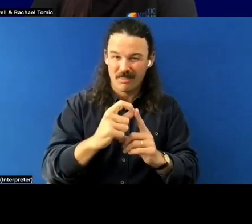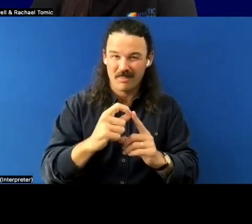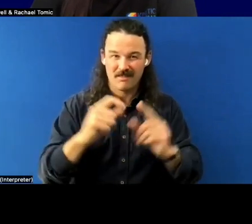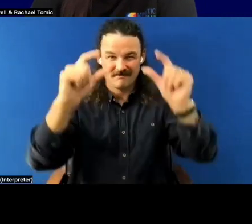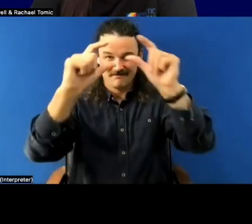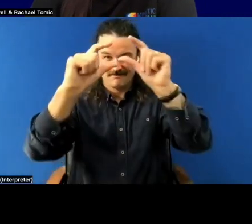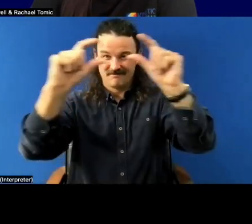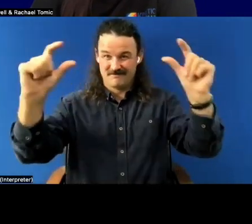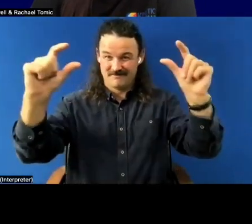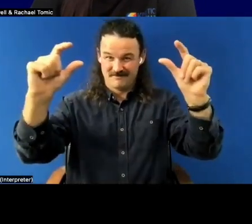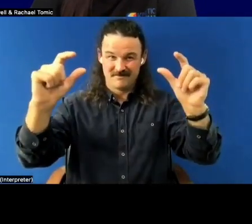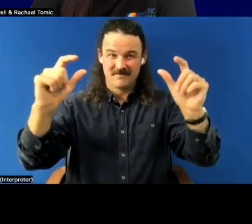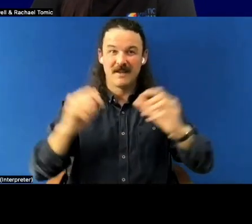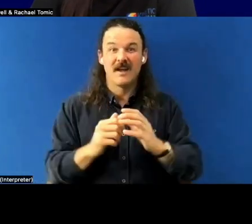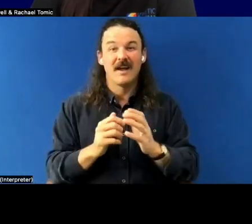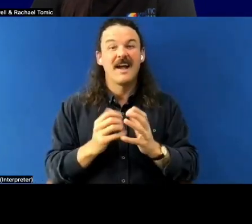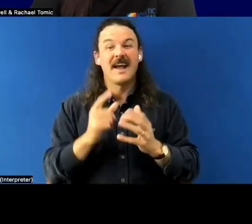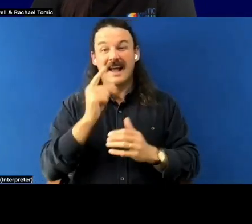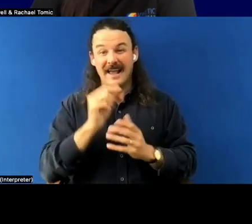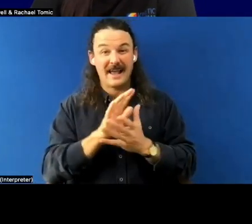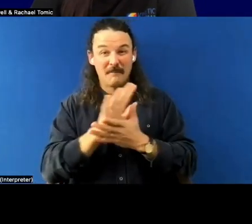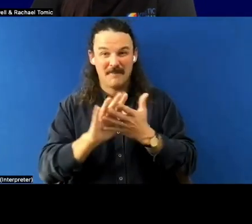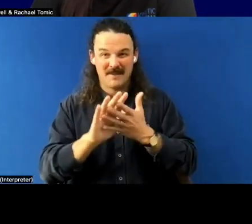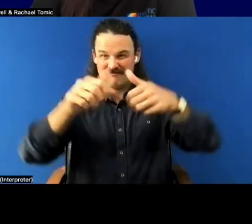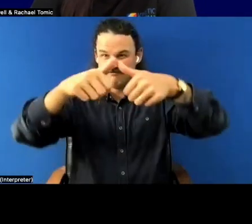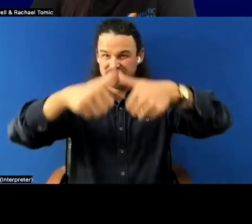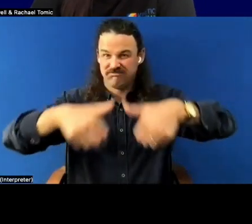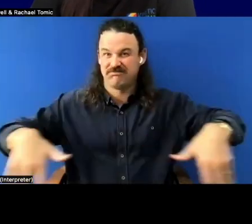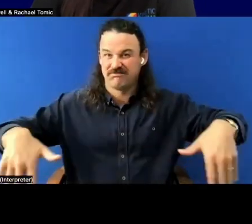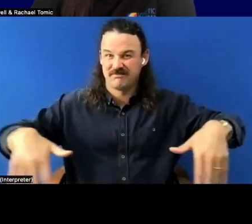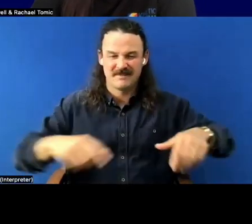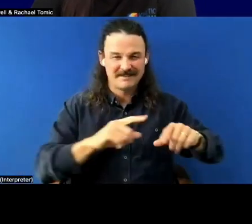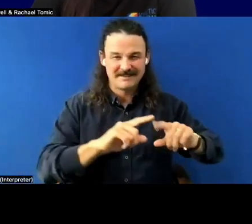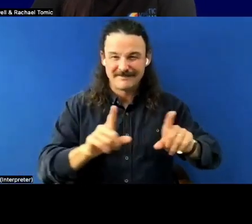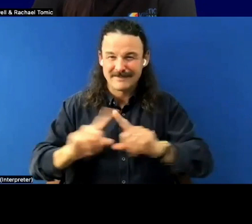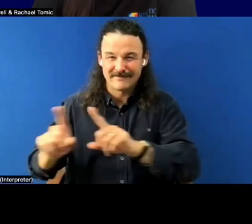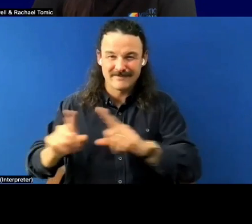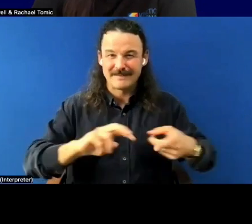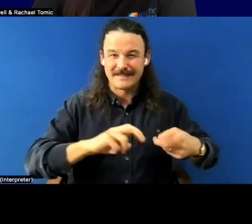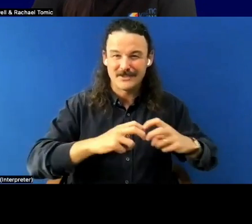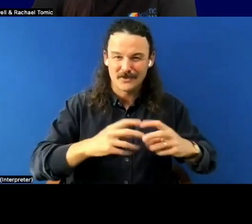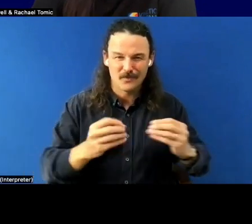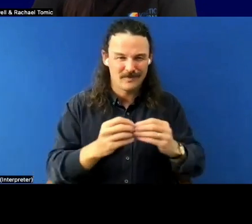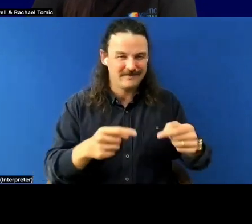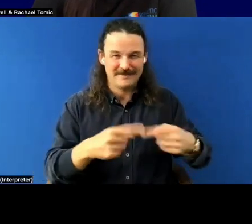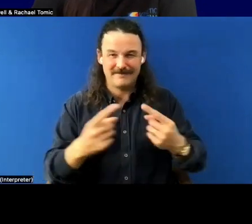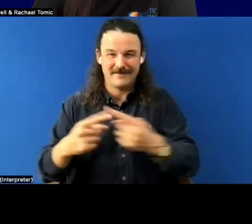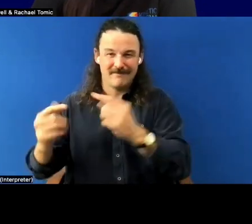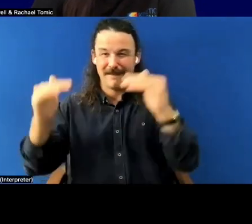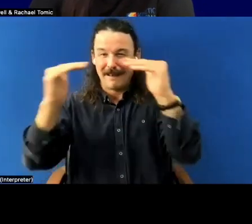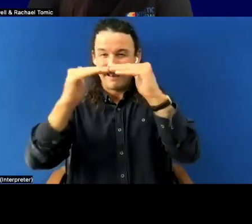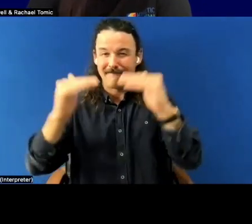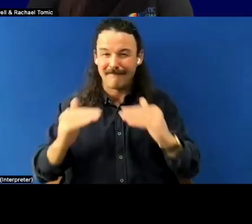which defines a group of conditions with varying presentations and severity levels. Cerebral palsy